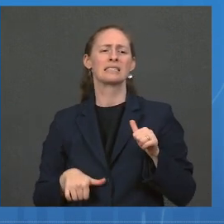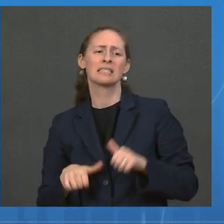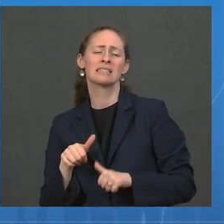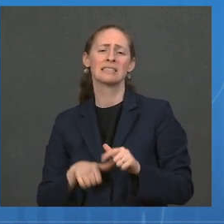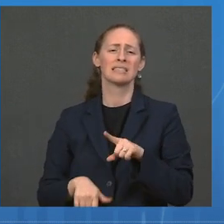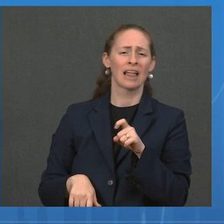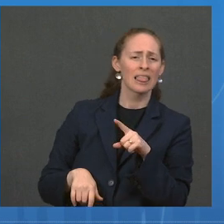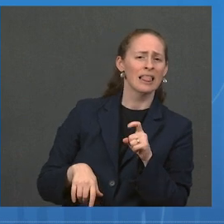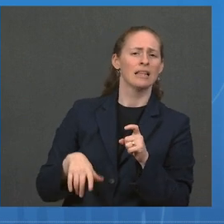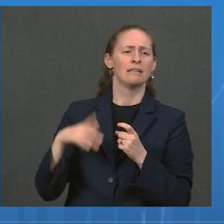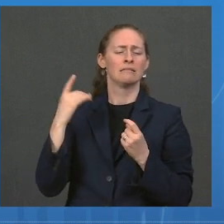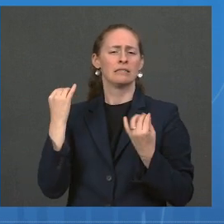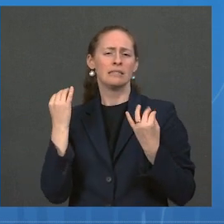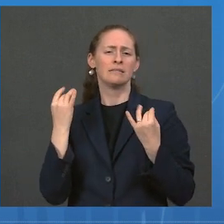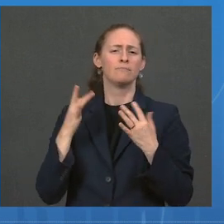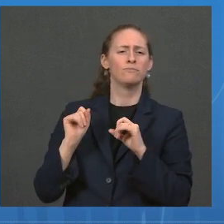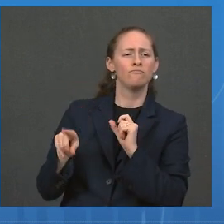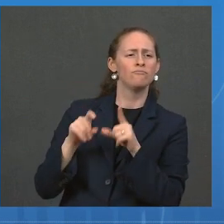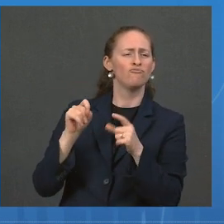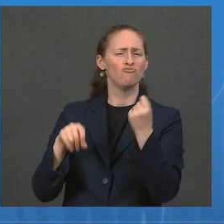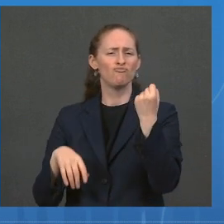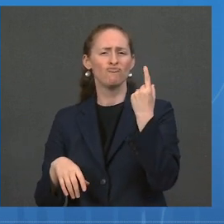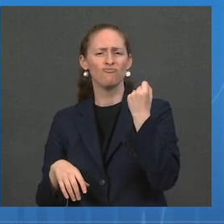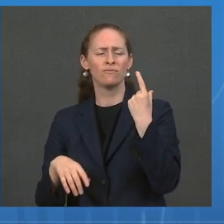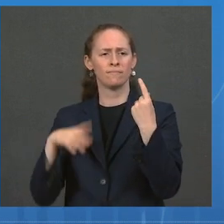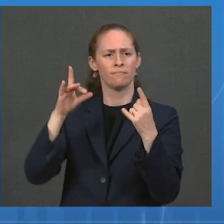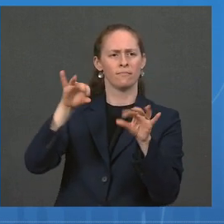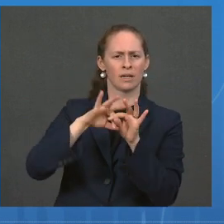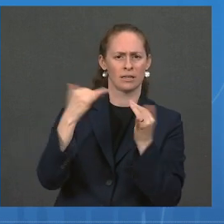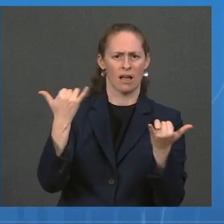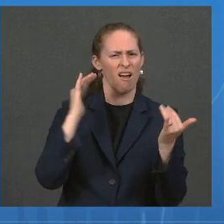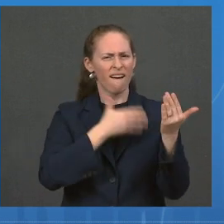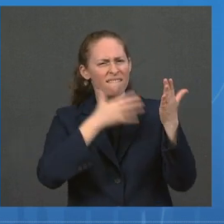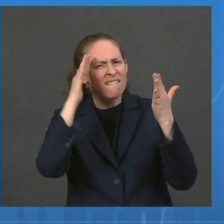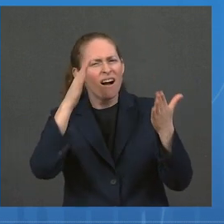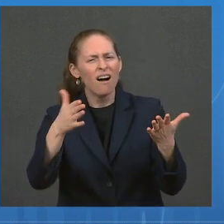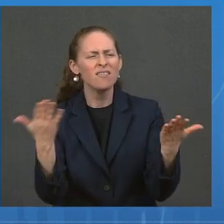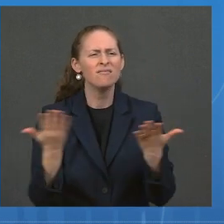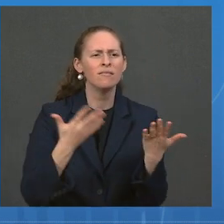That's why a key focus of our efforts is raising vaccine awareness and getting parents the facts